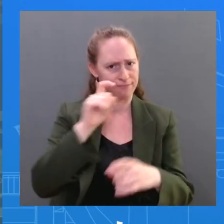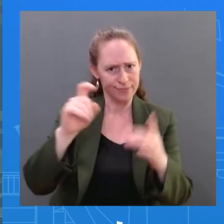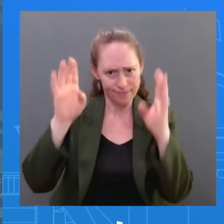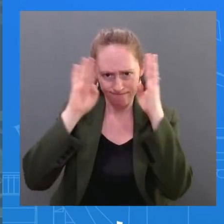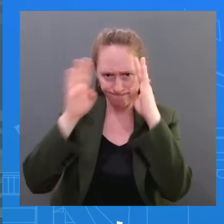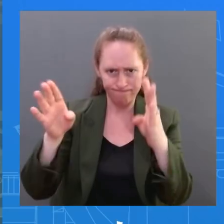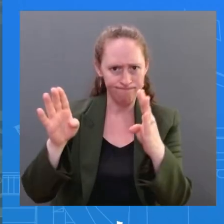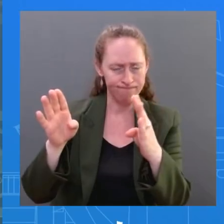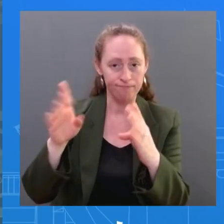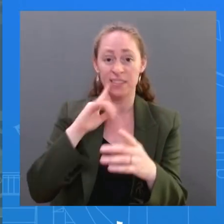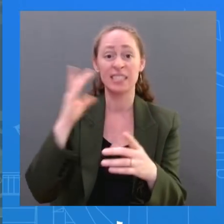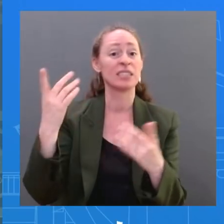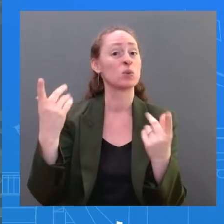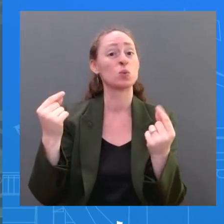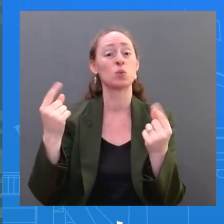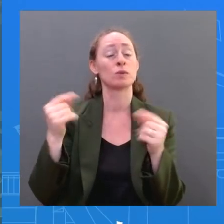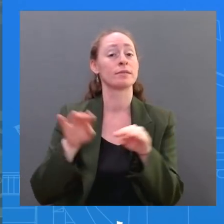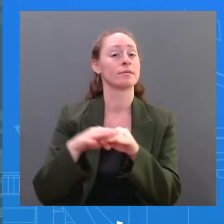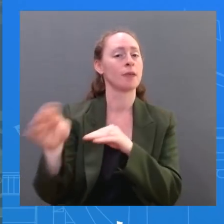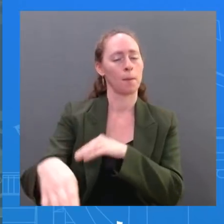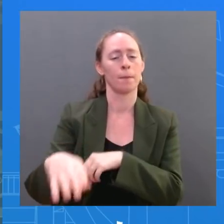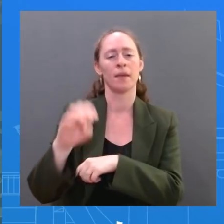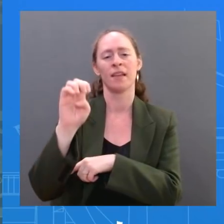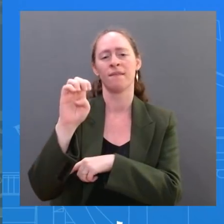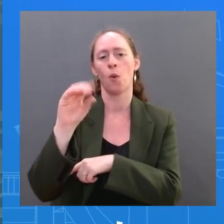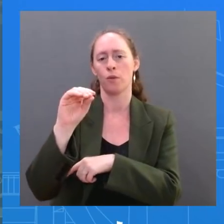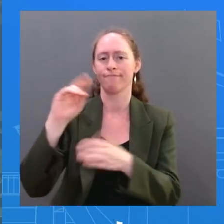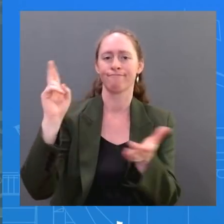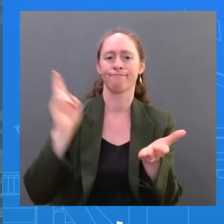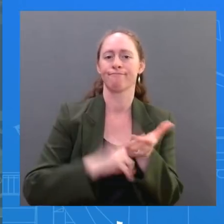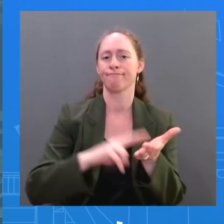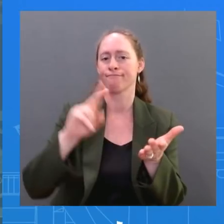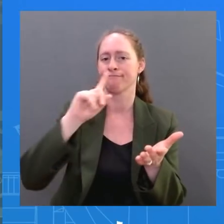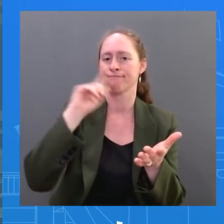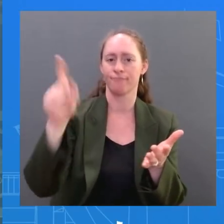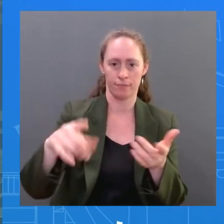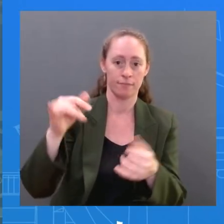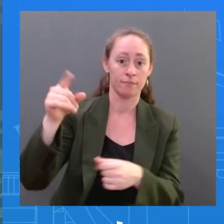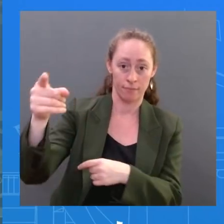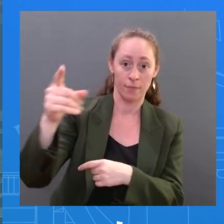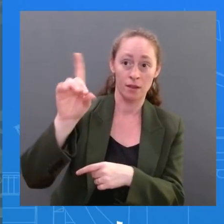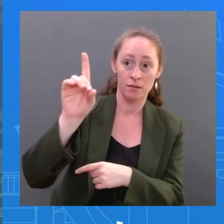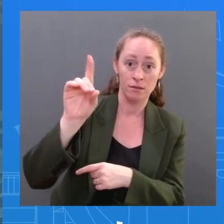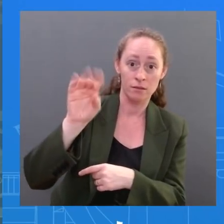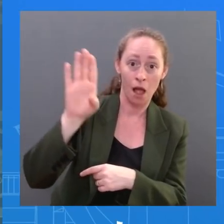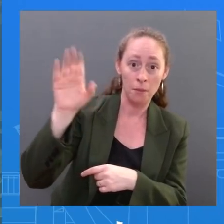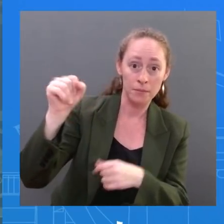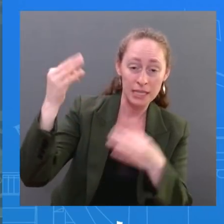which is making sure that the FDA provided approved medication to its full extent,